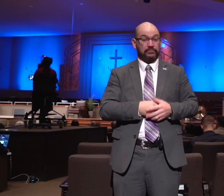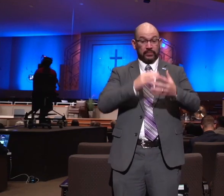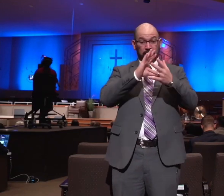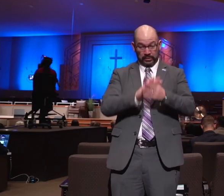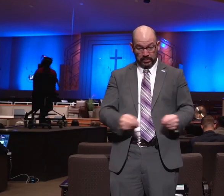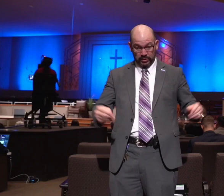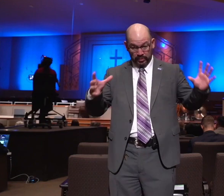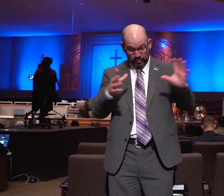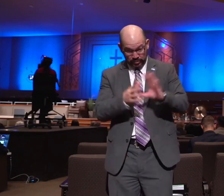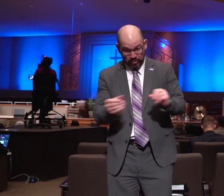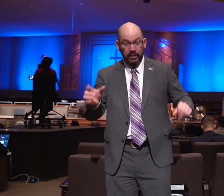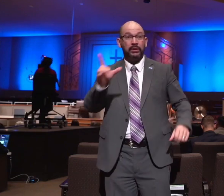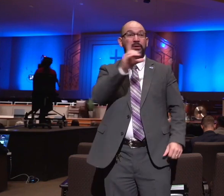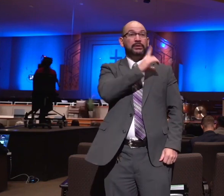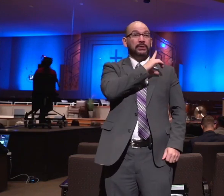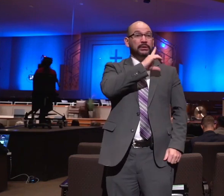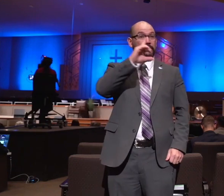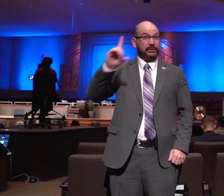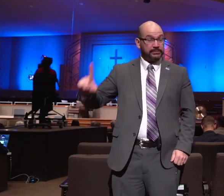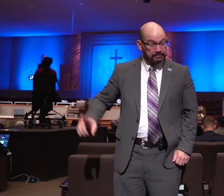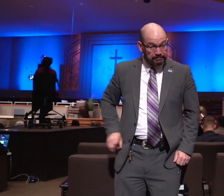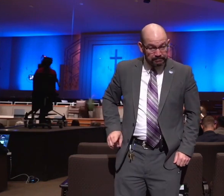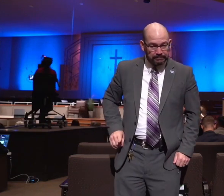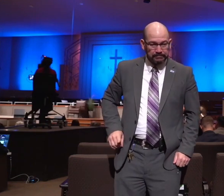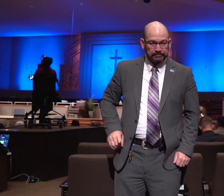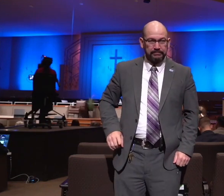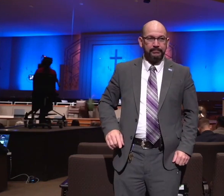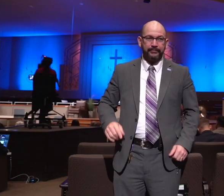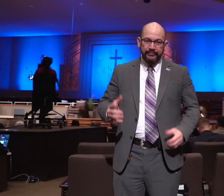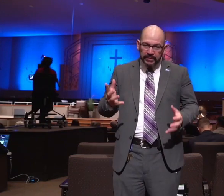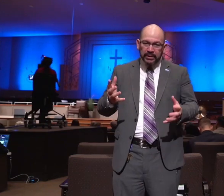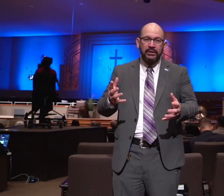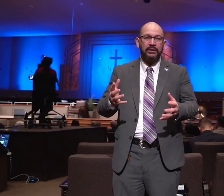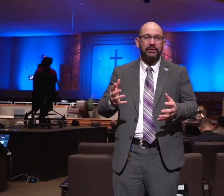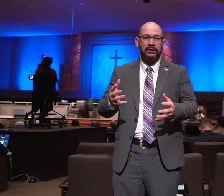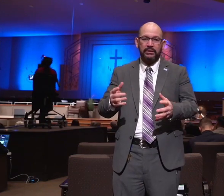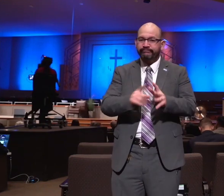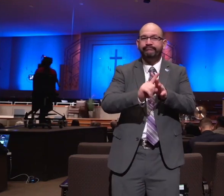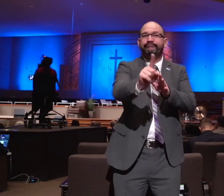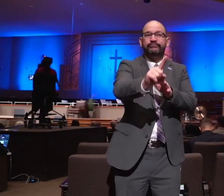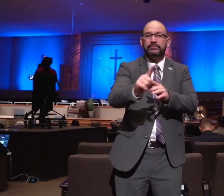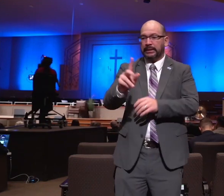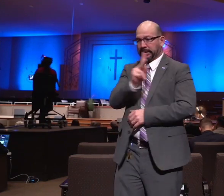David is being pursued by King Saul